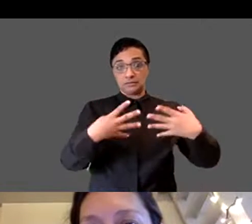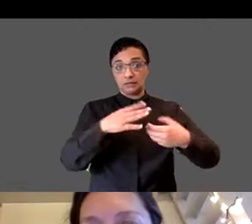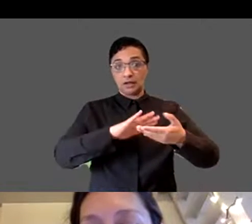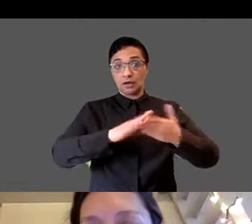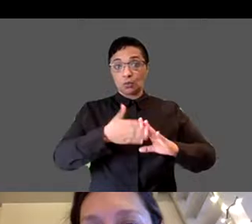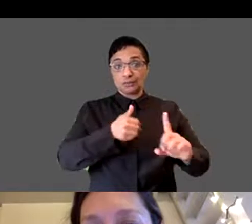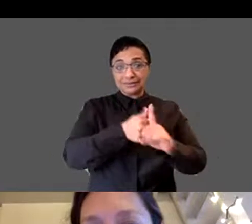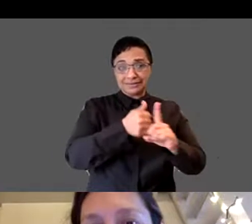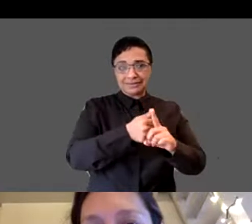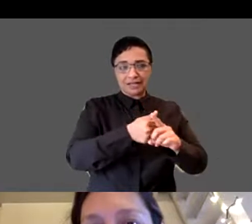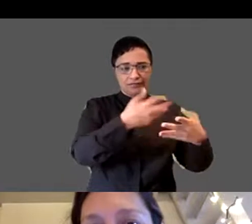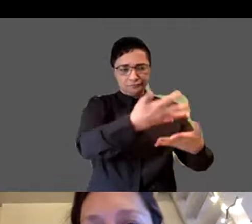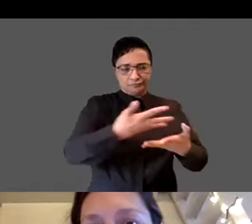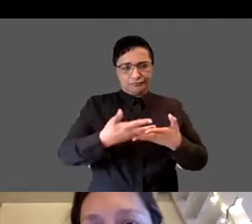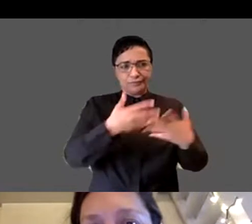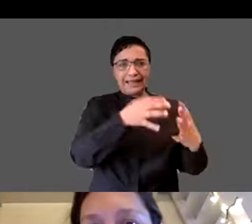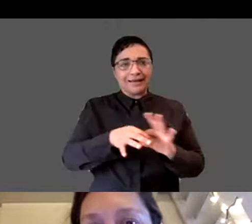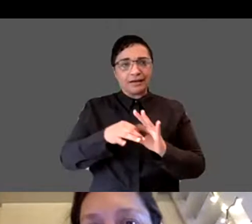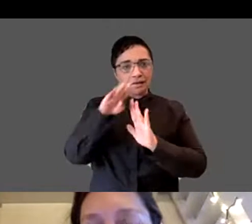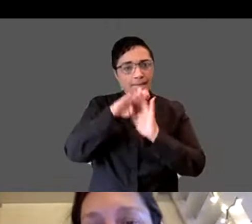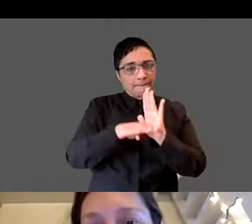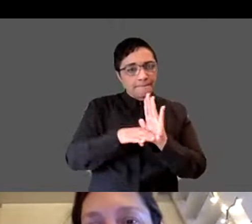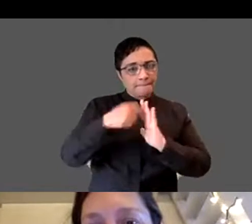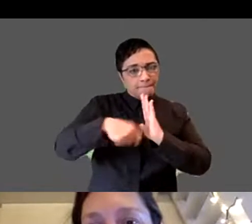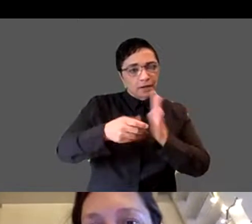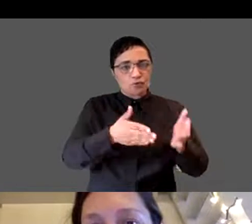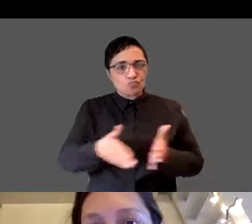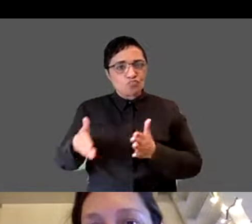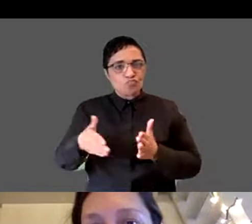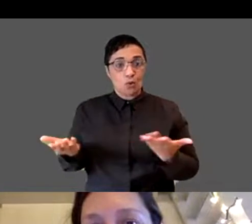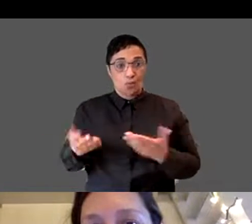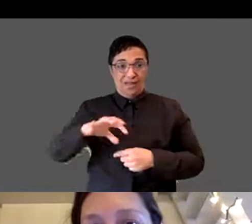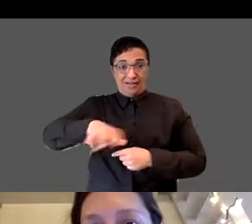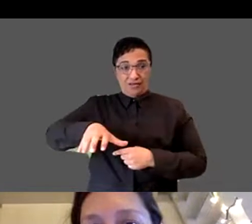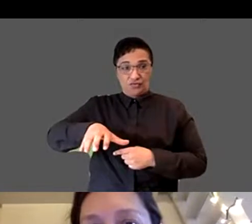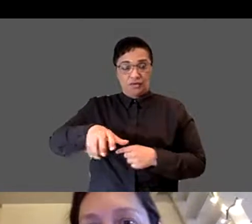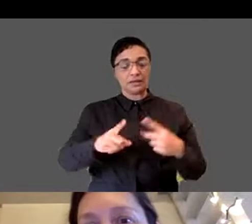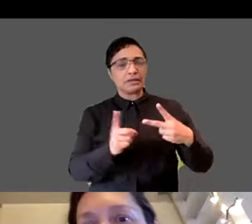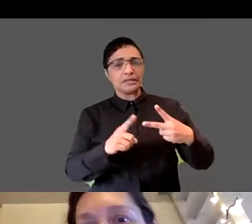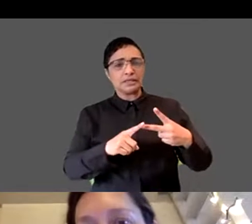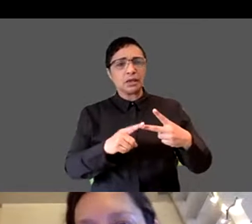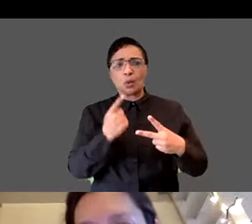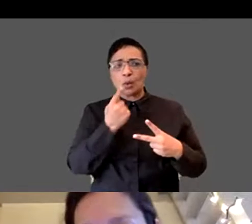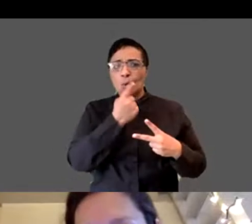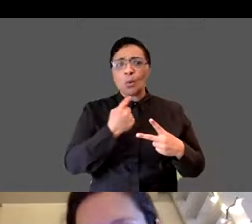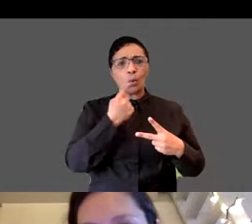and programming, at the country level, and who would be best placed to push such an agenda?